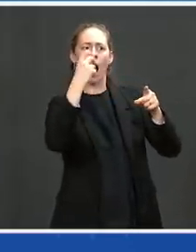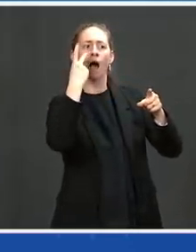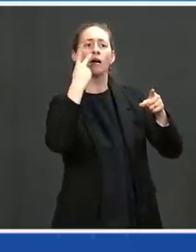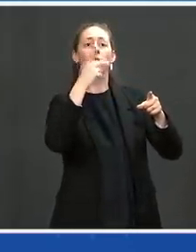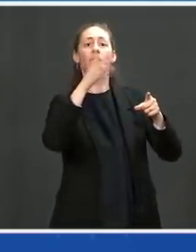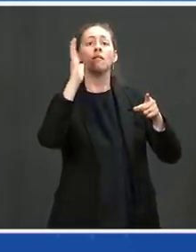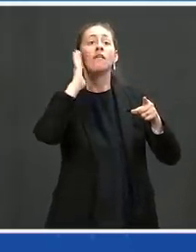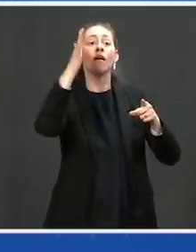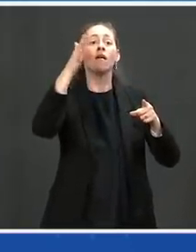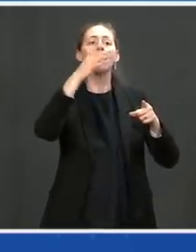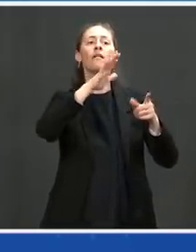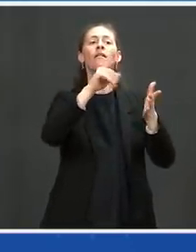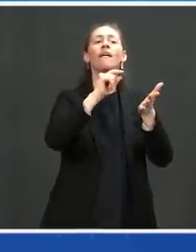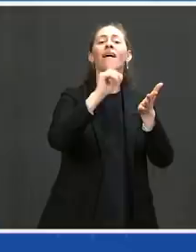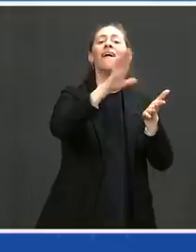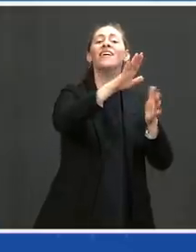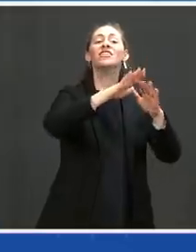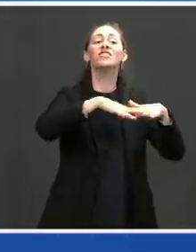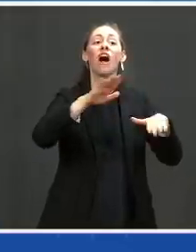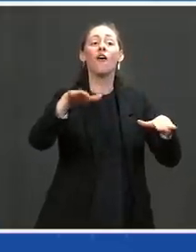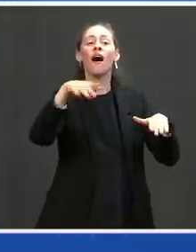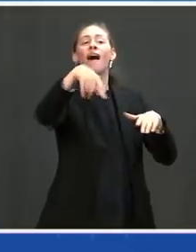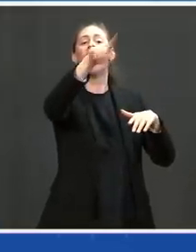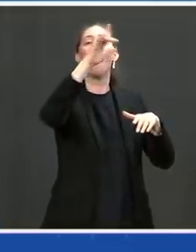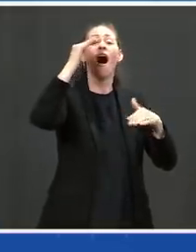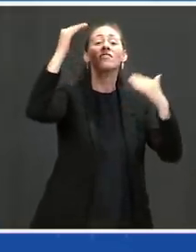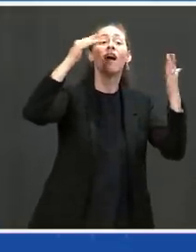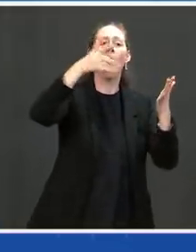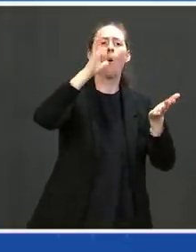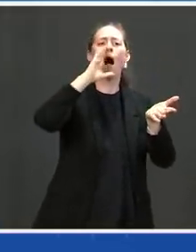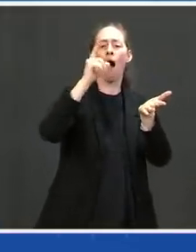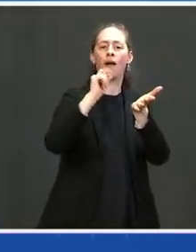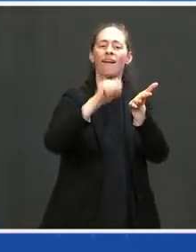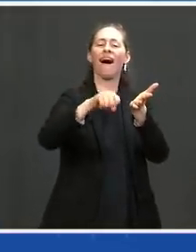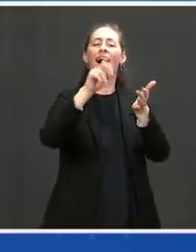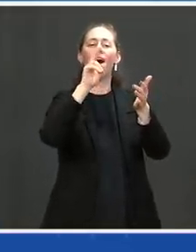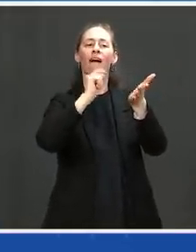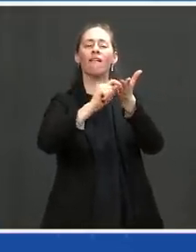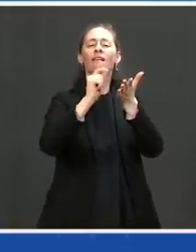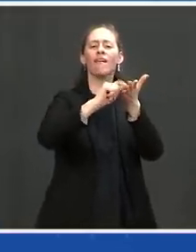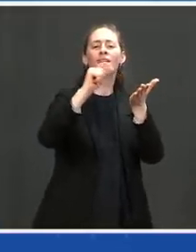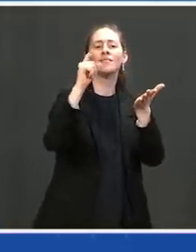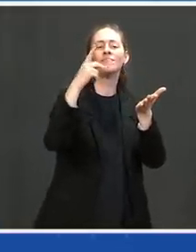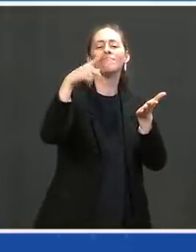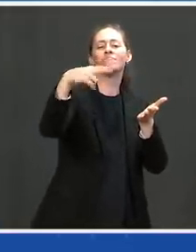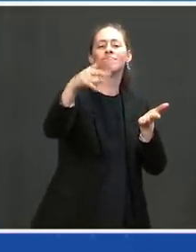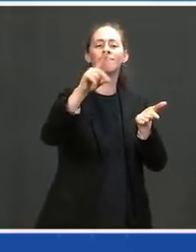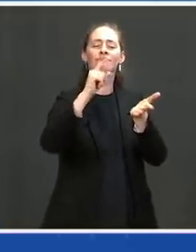on the issue of who succeeded: autocracy or democracy?